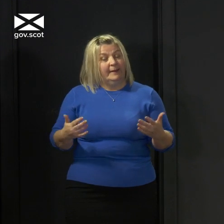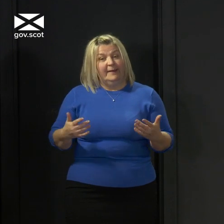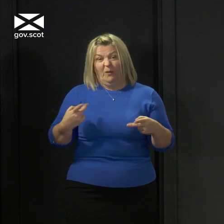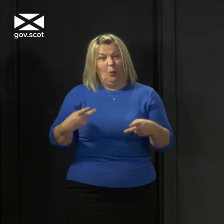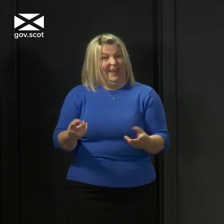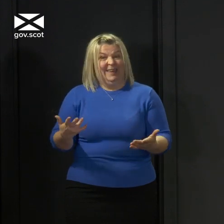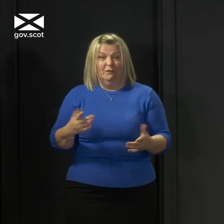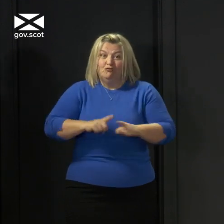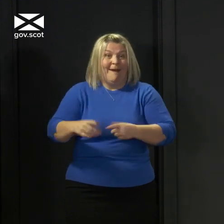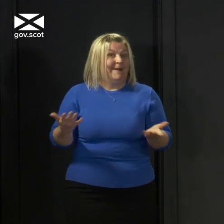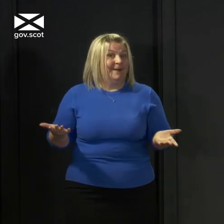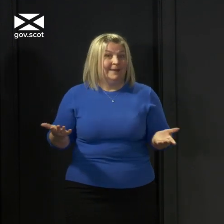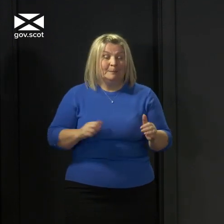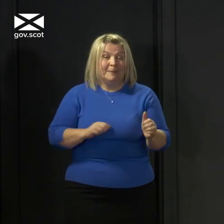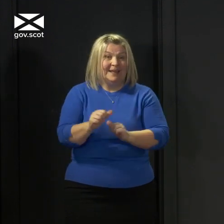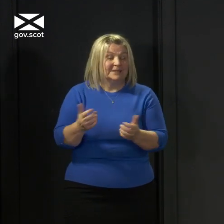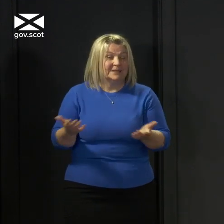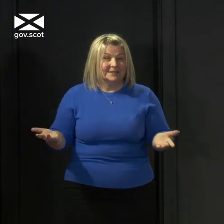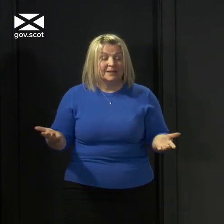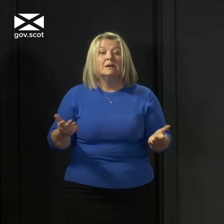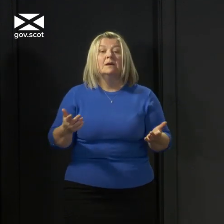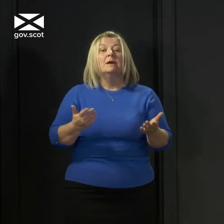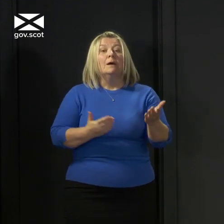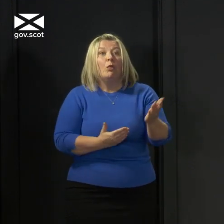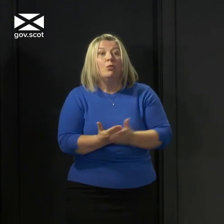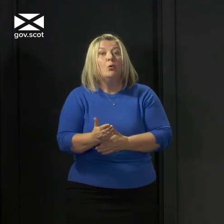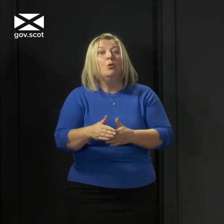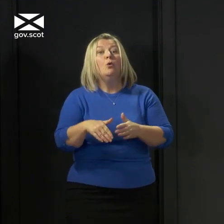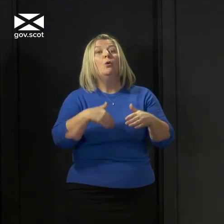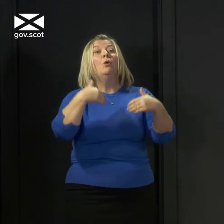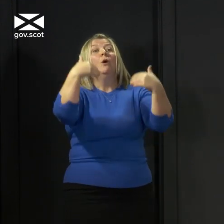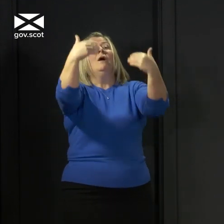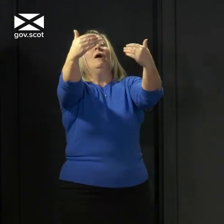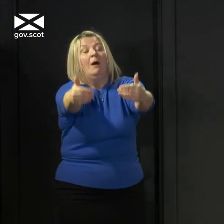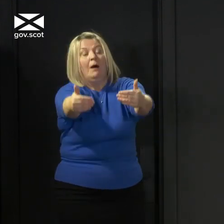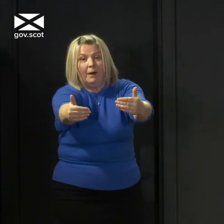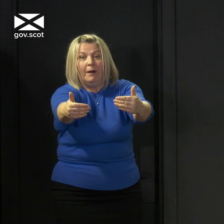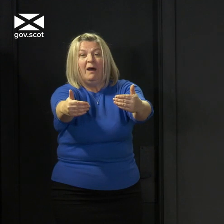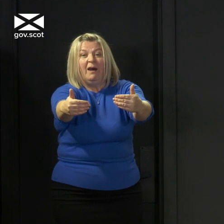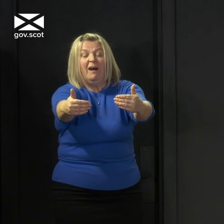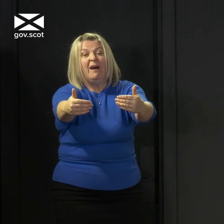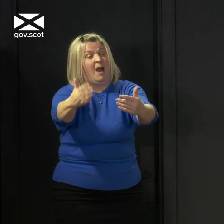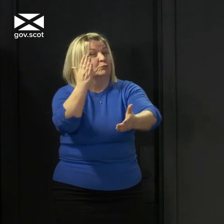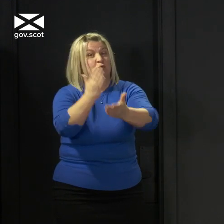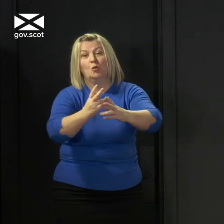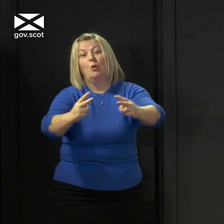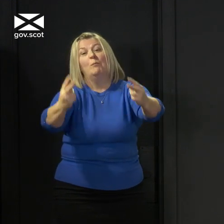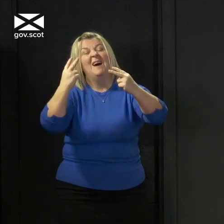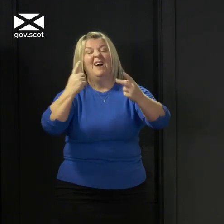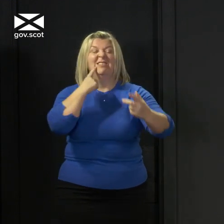of the other side of this pandemic which is not imminently everybody will want to look back and learn lessons that's important for accountability it's